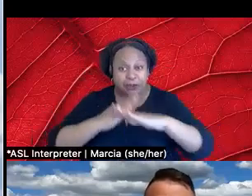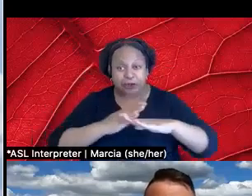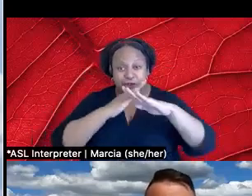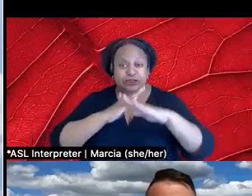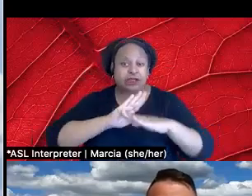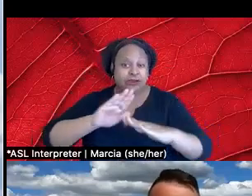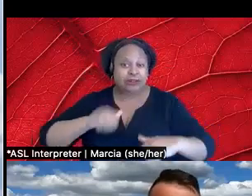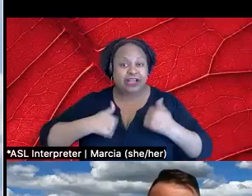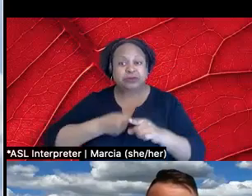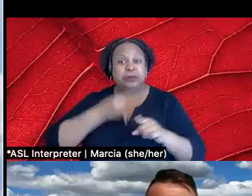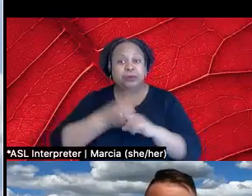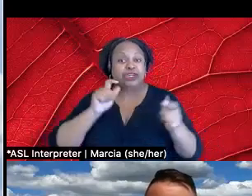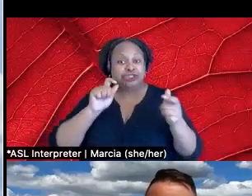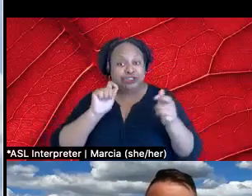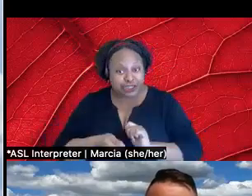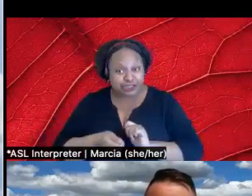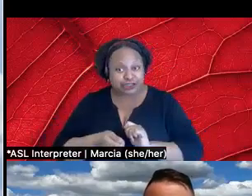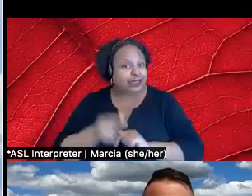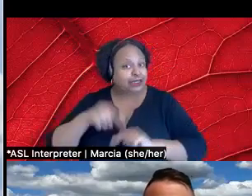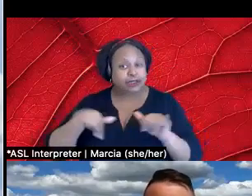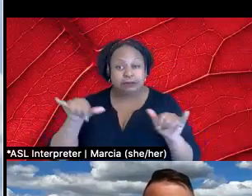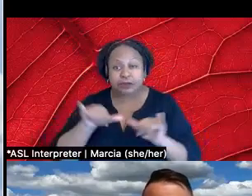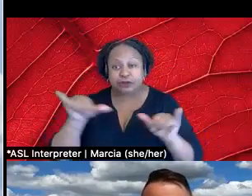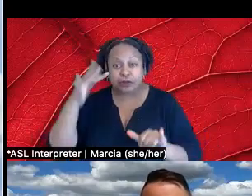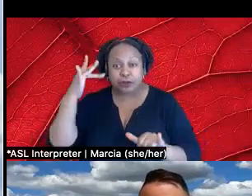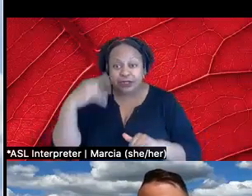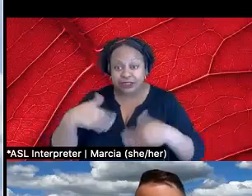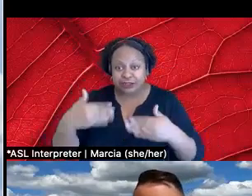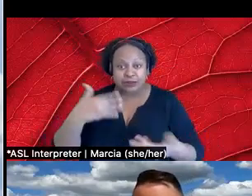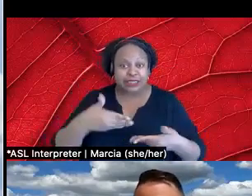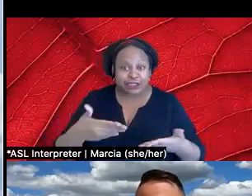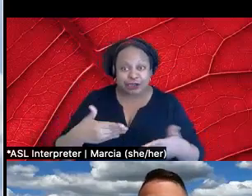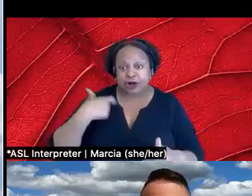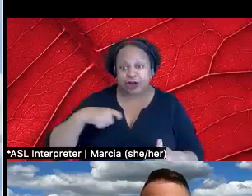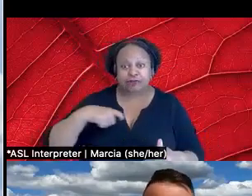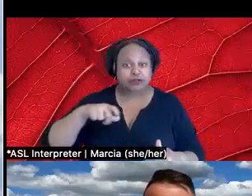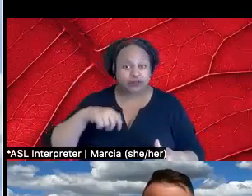be changed immeasurably because somebody at this conference in the last three days has learned a